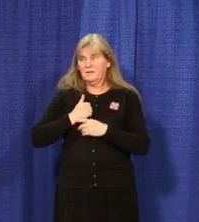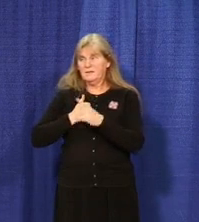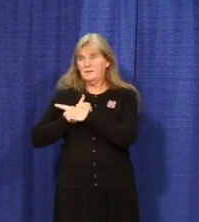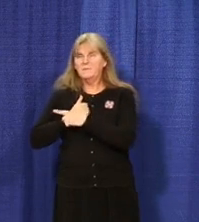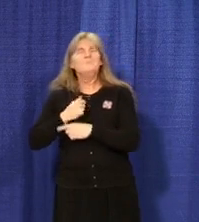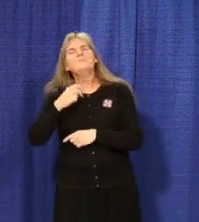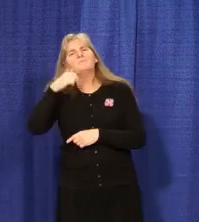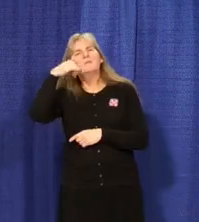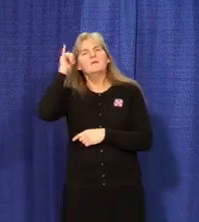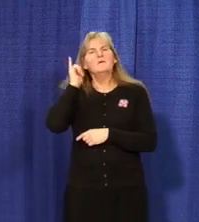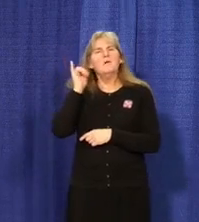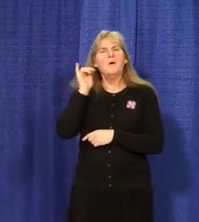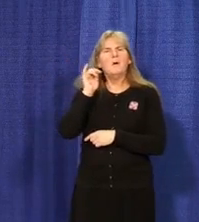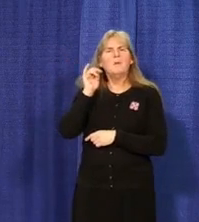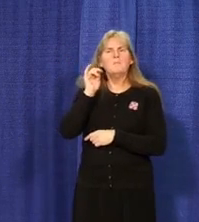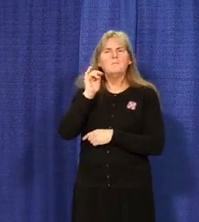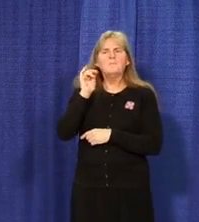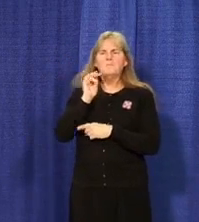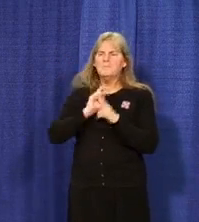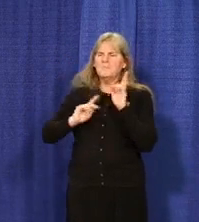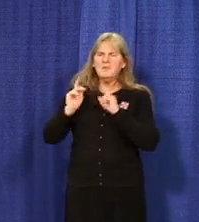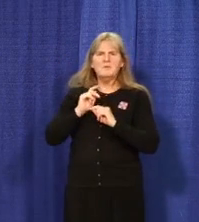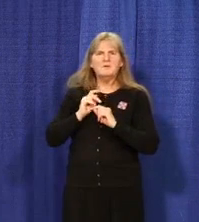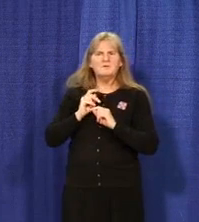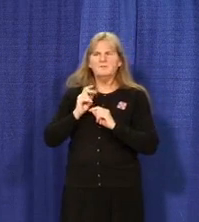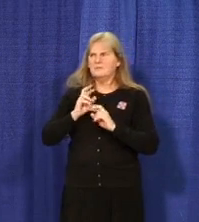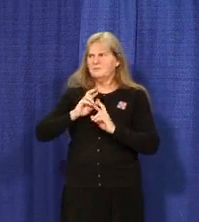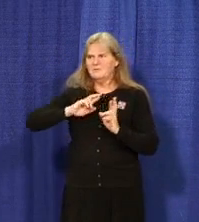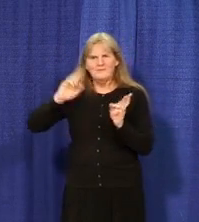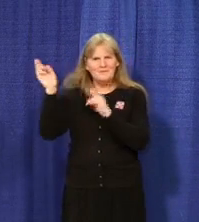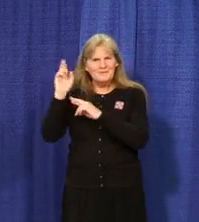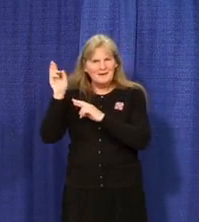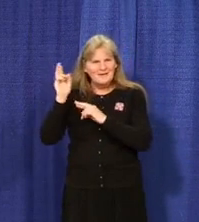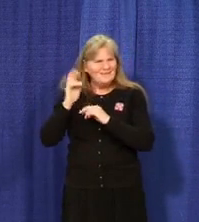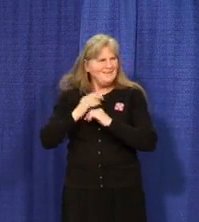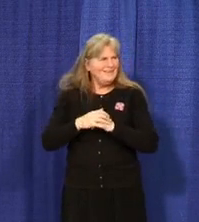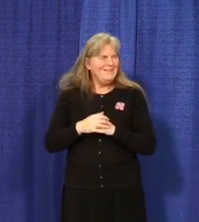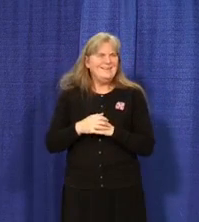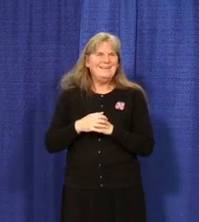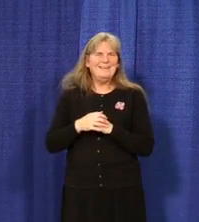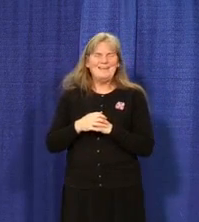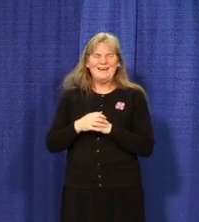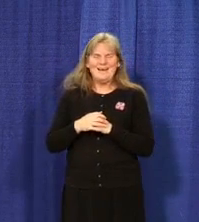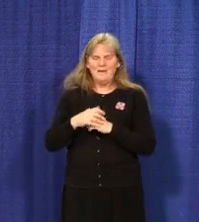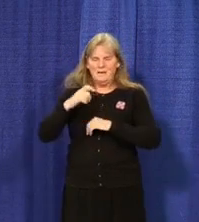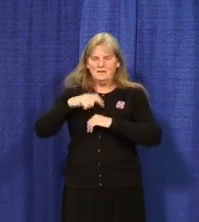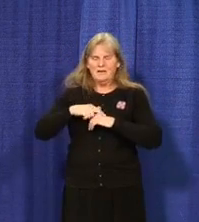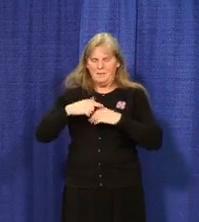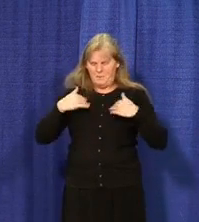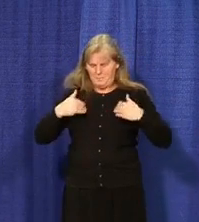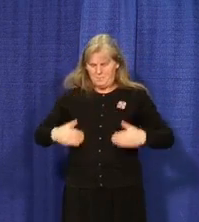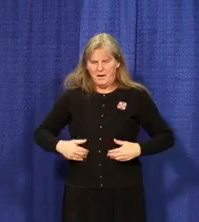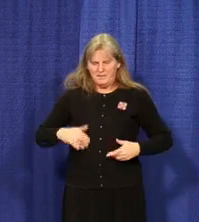Yukoners are ready to not deal with the headache of circadian rhythms being all messed up.